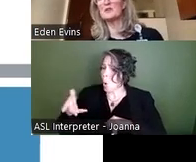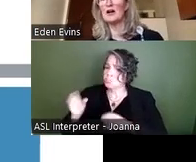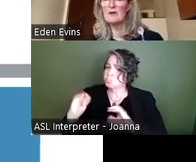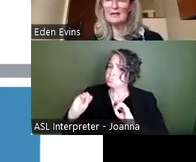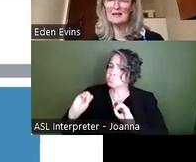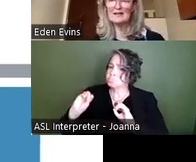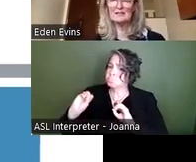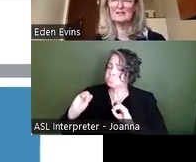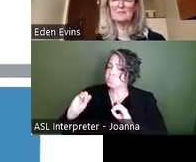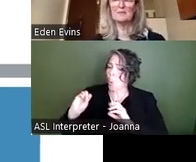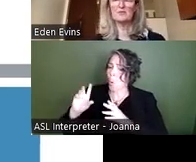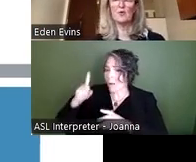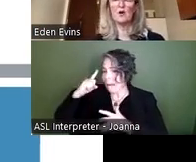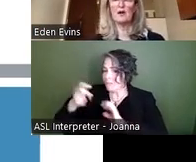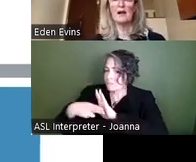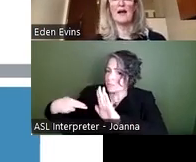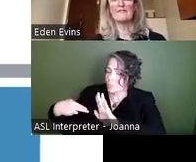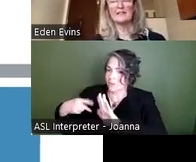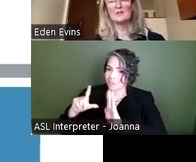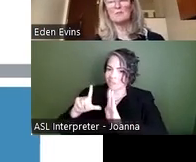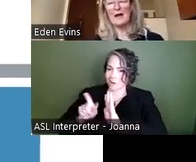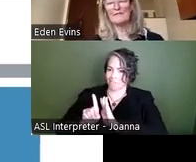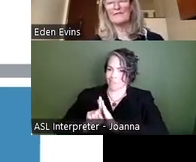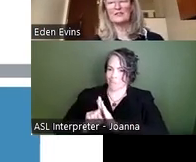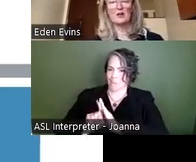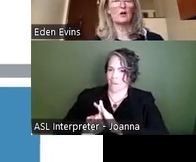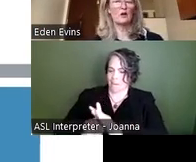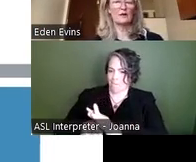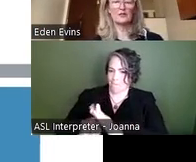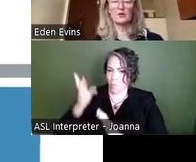or unrecognized symptoms or haven't manifested a co-occurring disorder